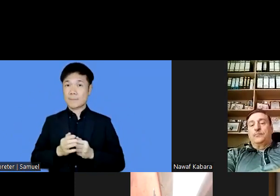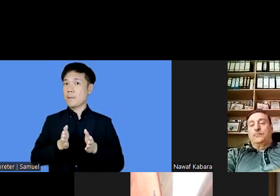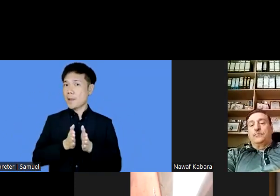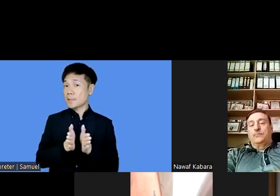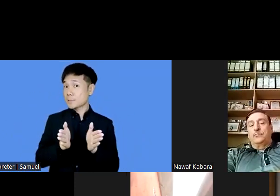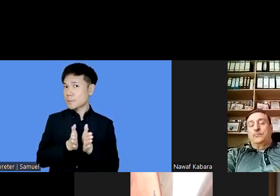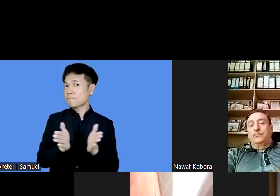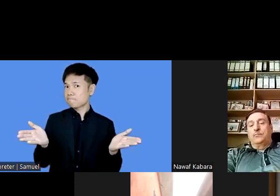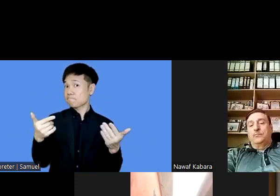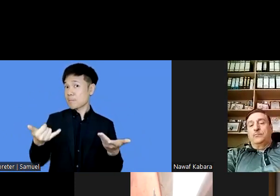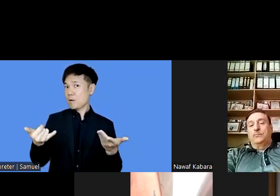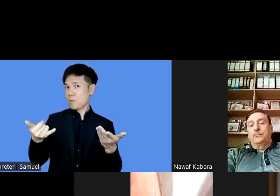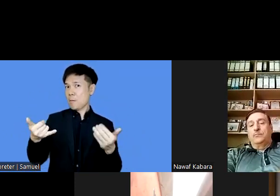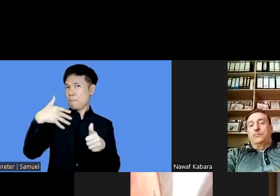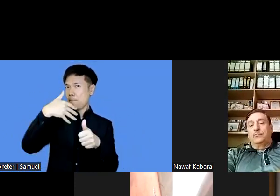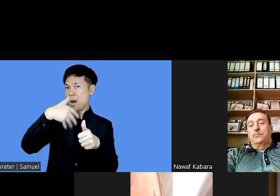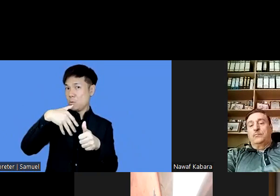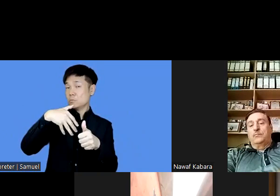to people with disabilities in armed conflict.